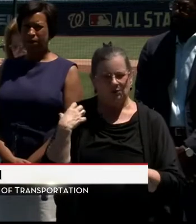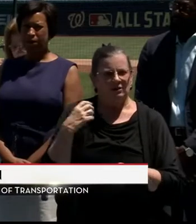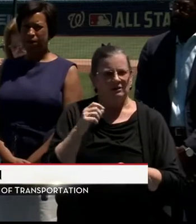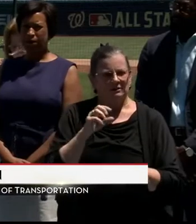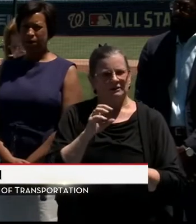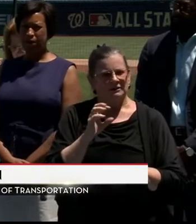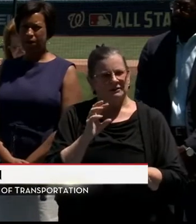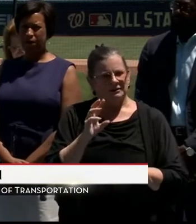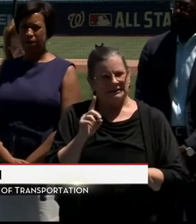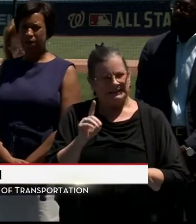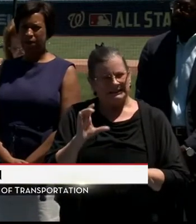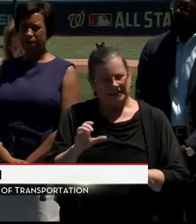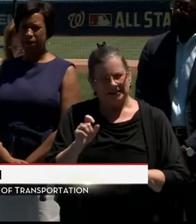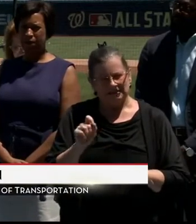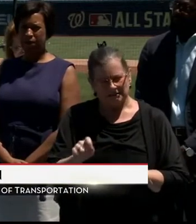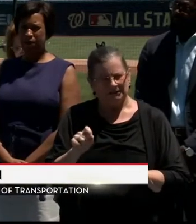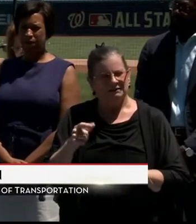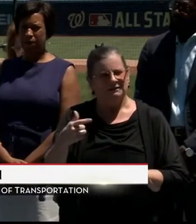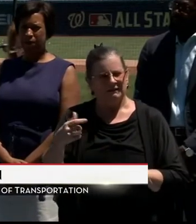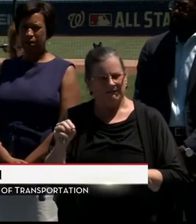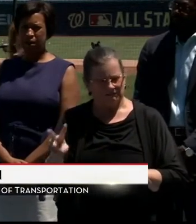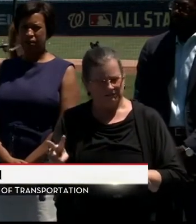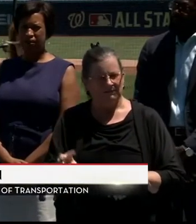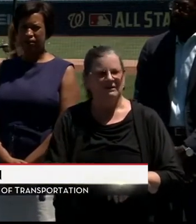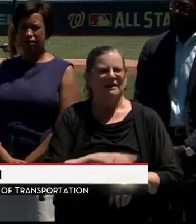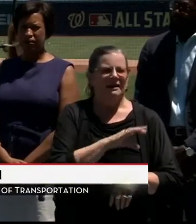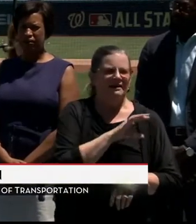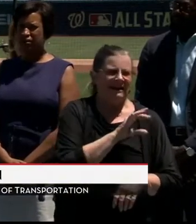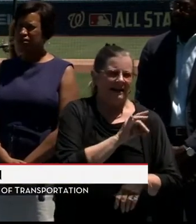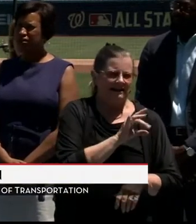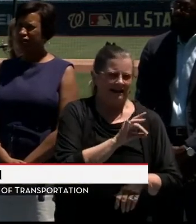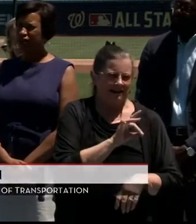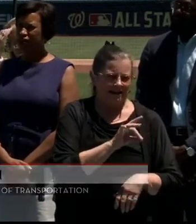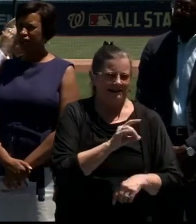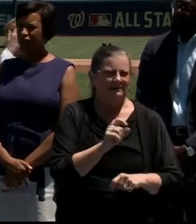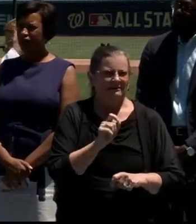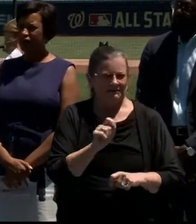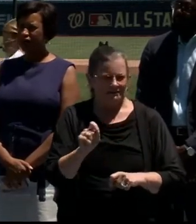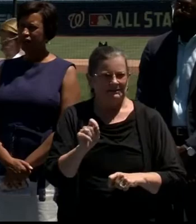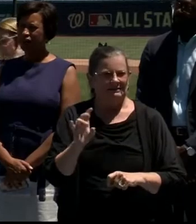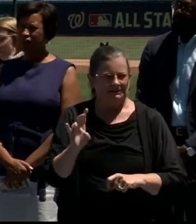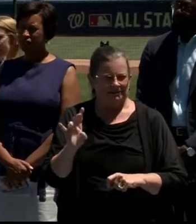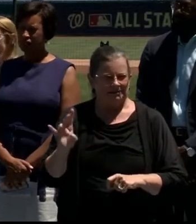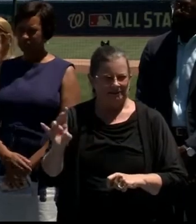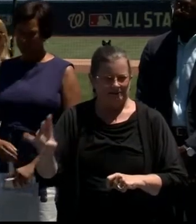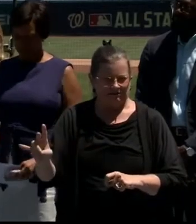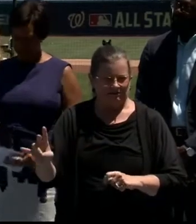SPORTS. NOW I WOULD LIKE TO INVITE UP MARLA MILLER THE SENIOR